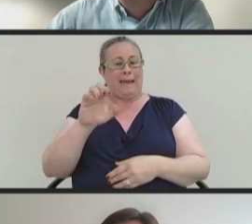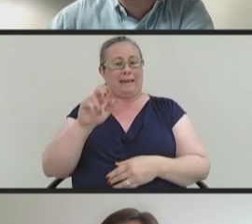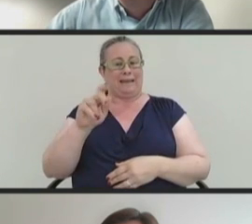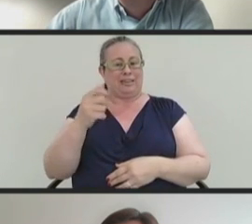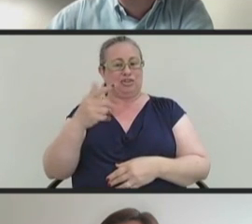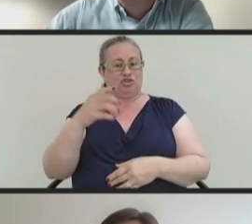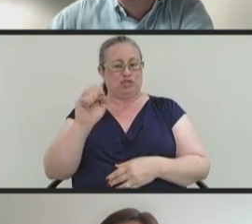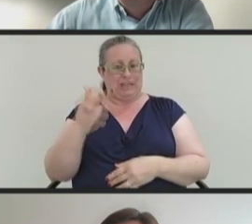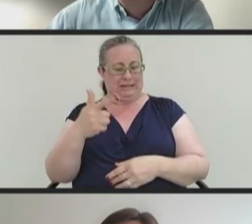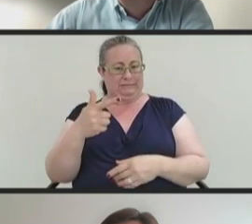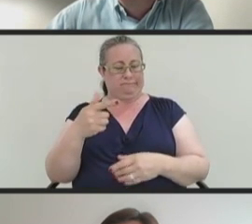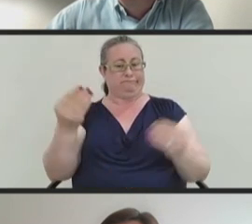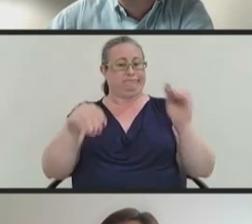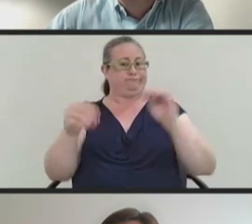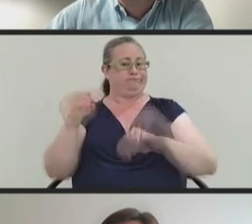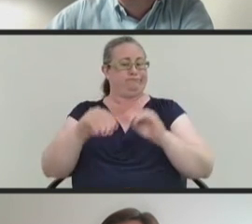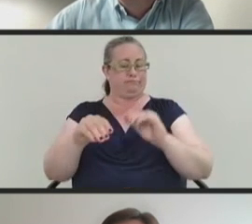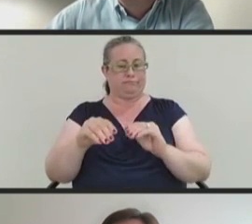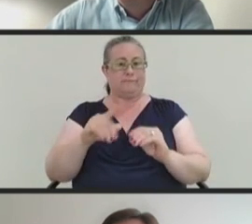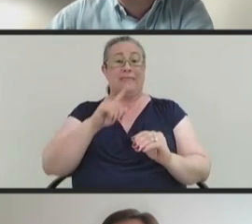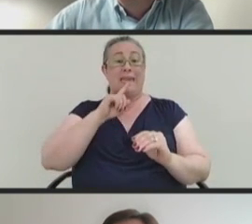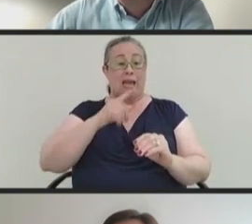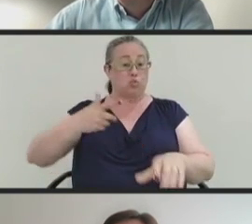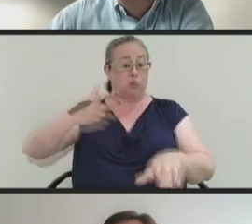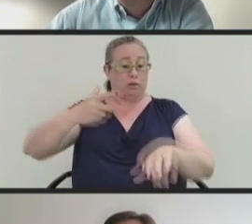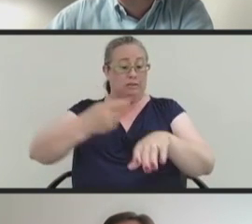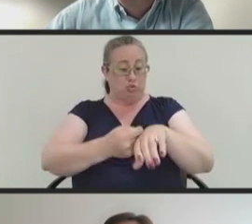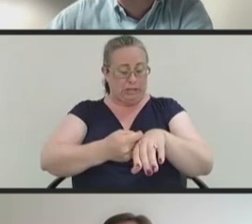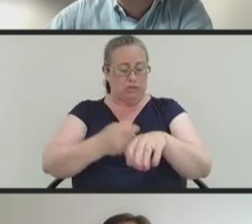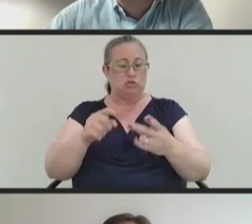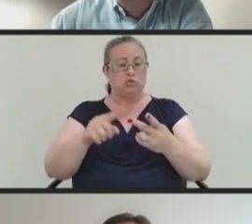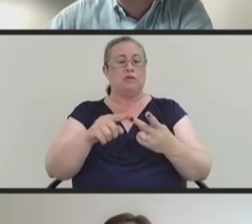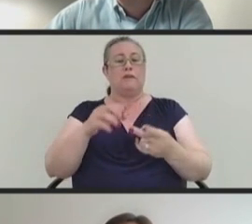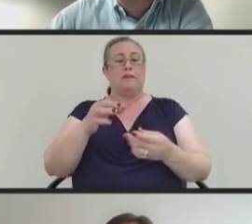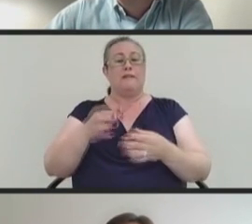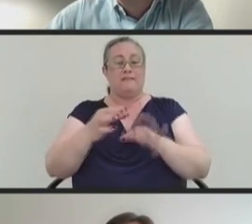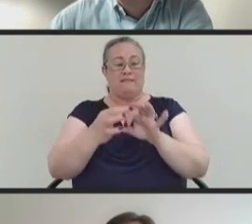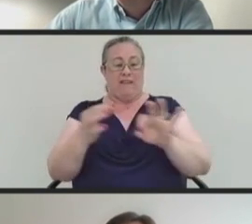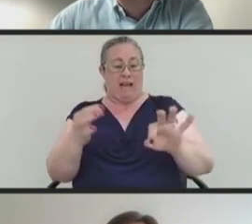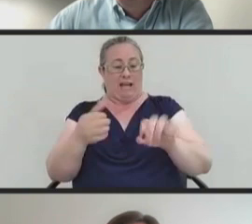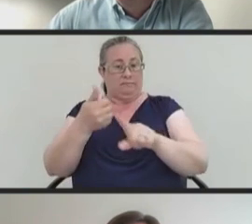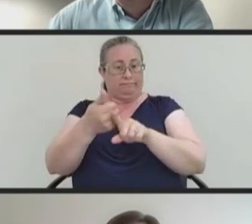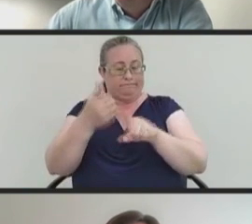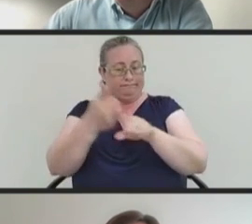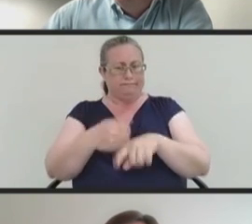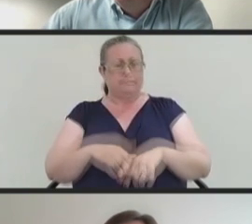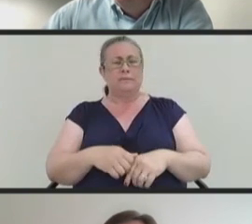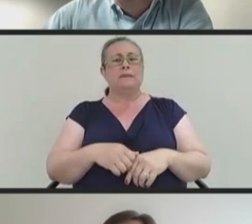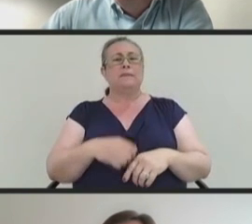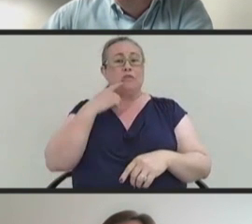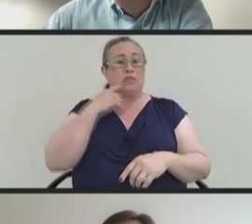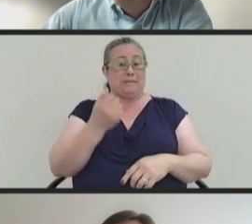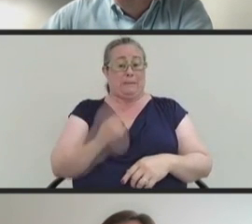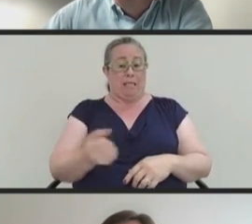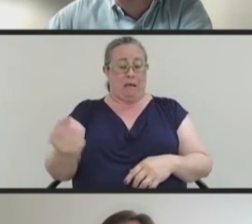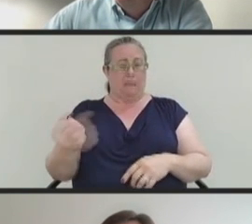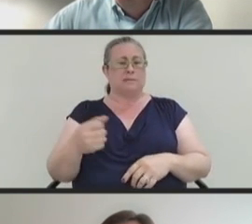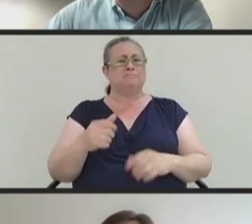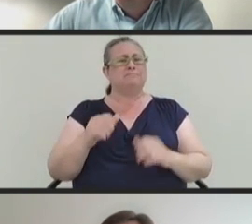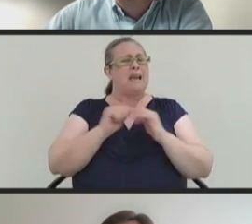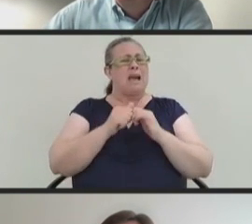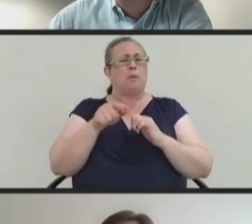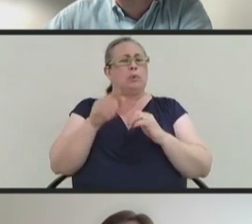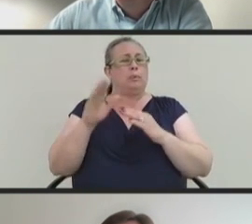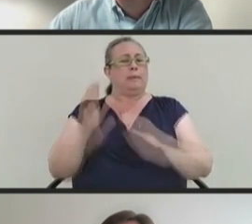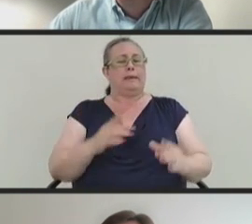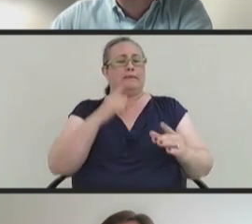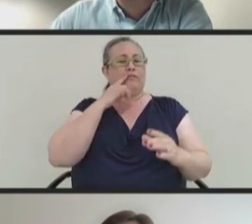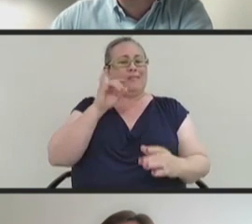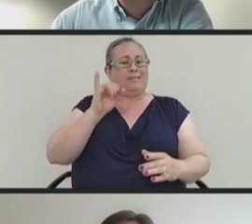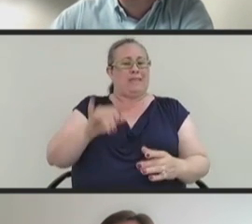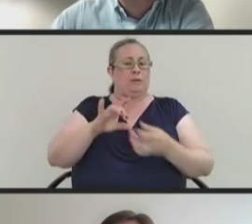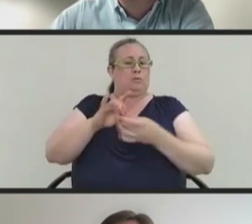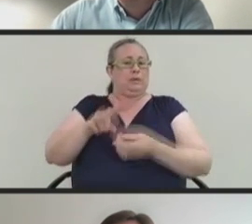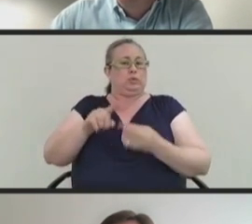so the actual syringe or vial supply. How are you planning for that in your production facilities